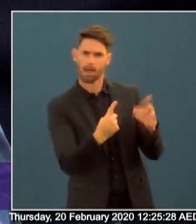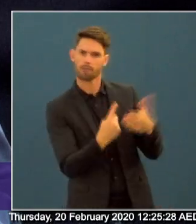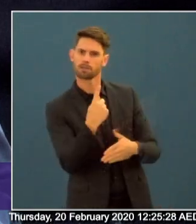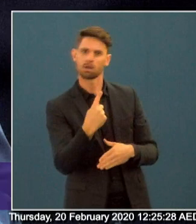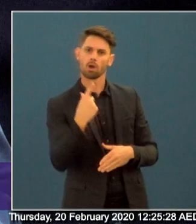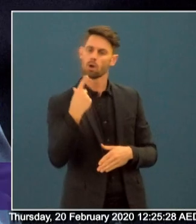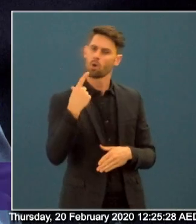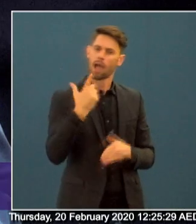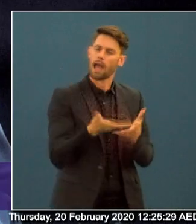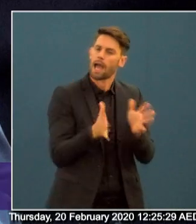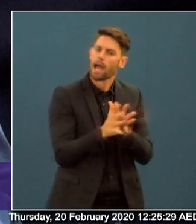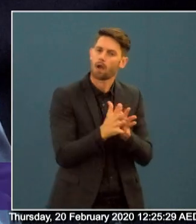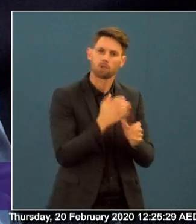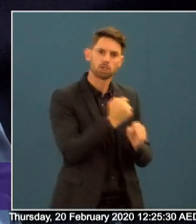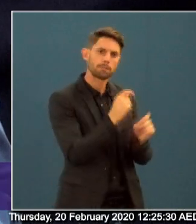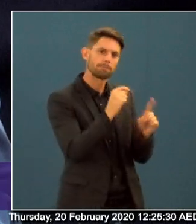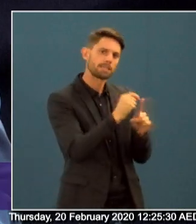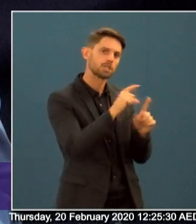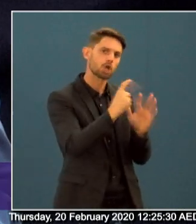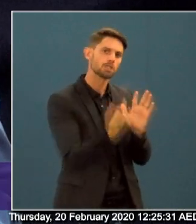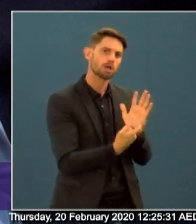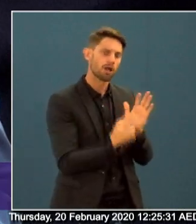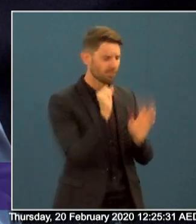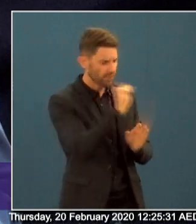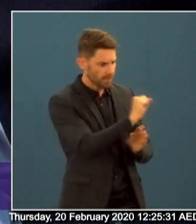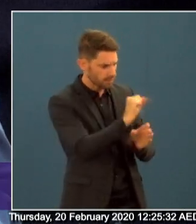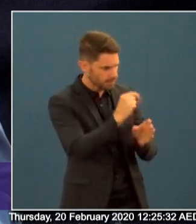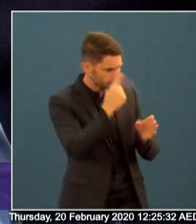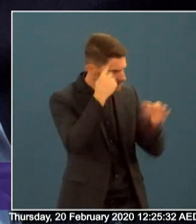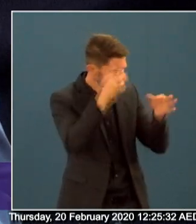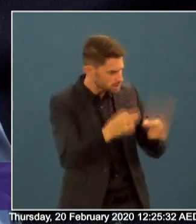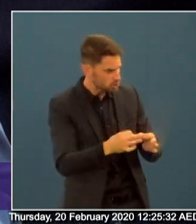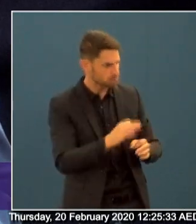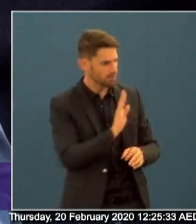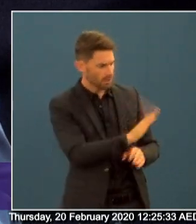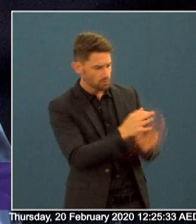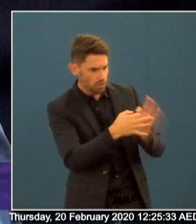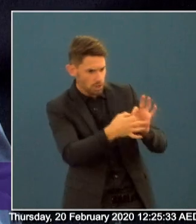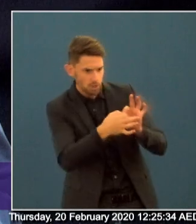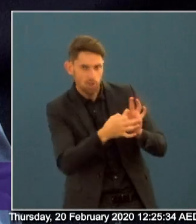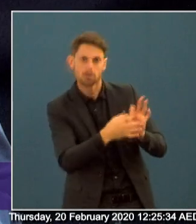making a decision and on the dynamics between the person with disability and the professional.